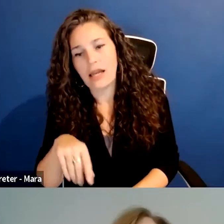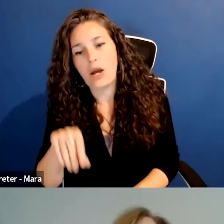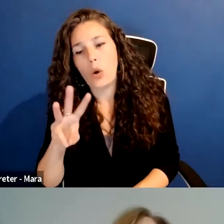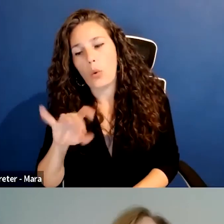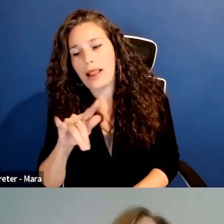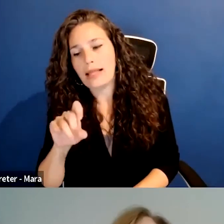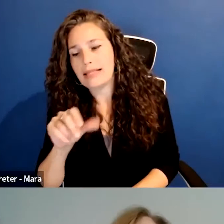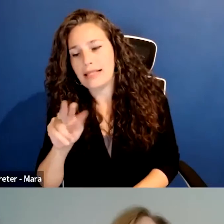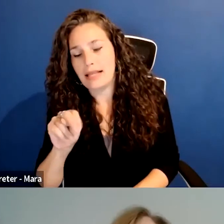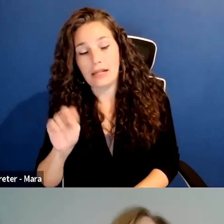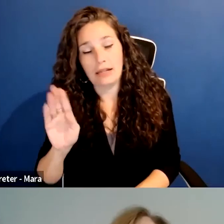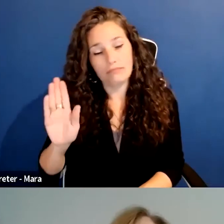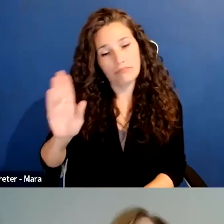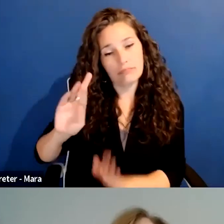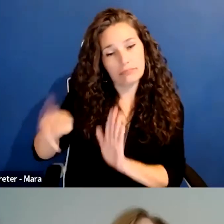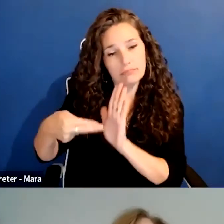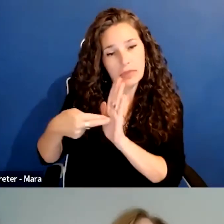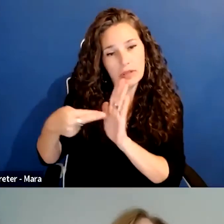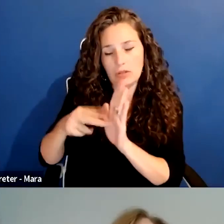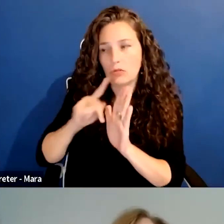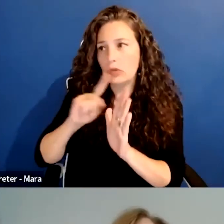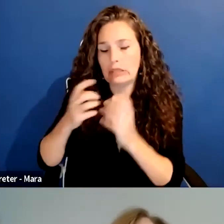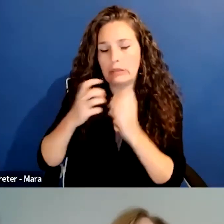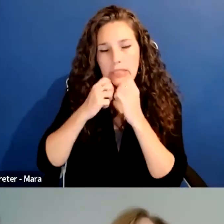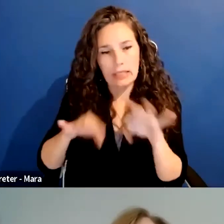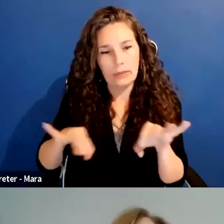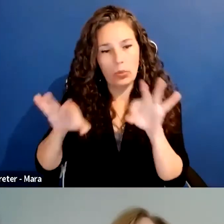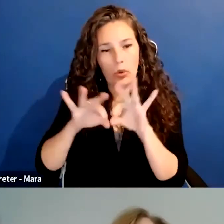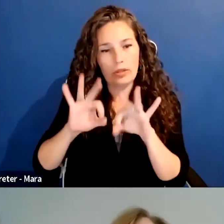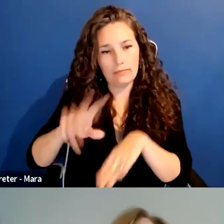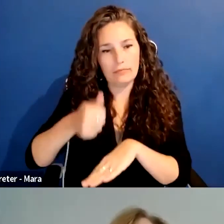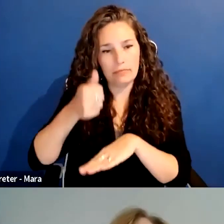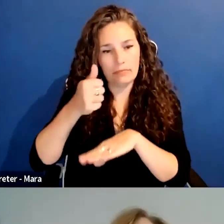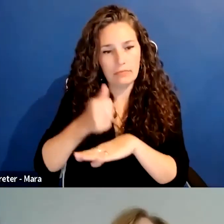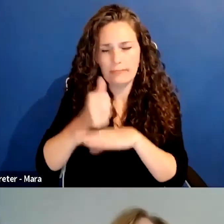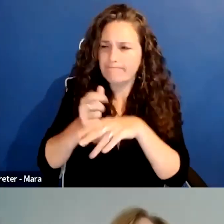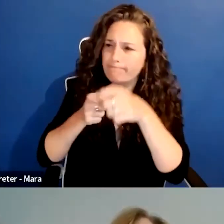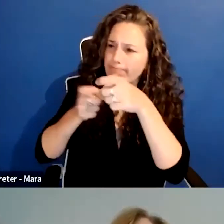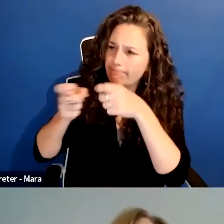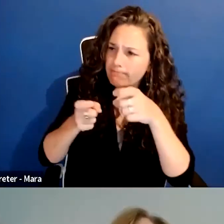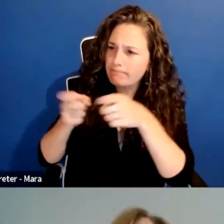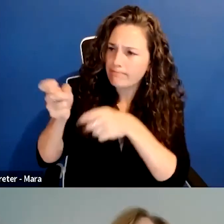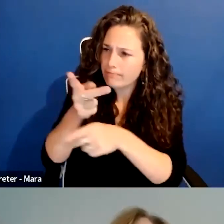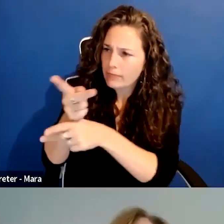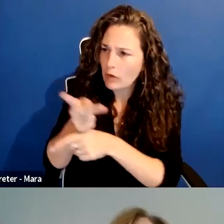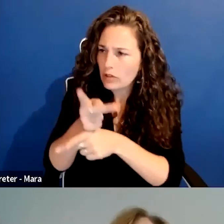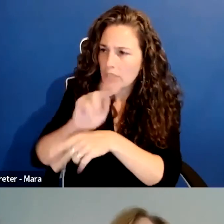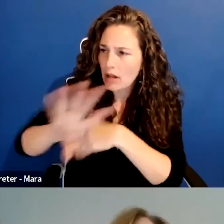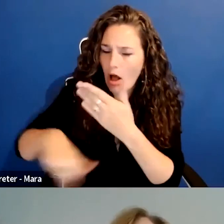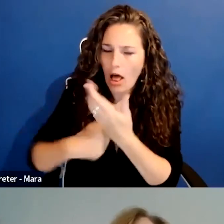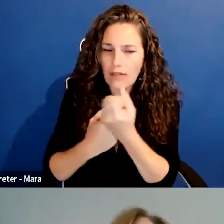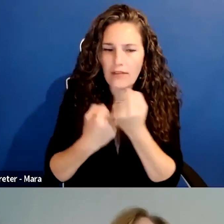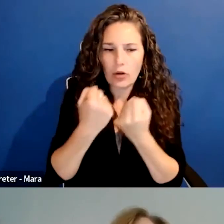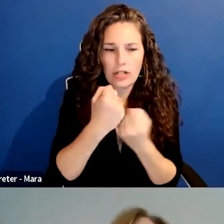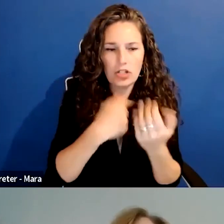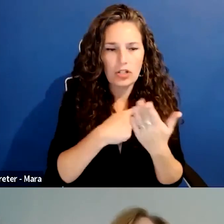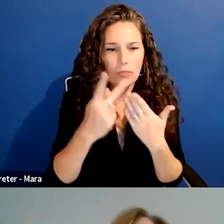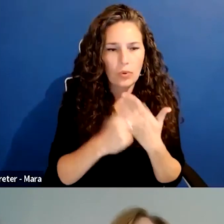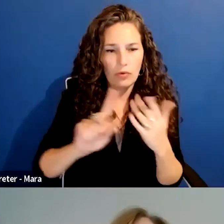Cyd has been instrumental in creating and overseeing the foundation's programs. In particular,